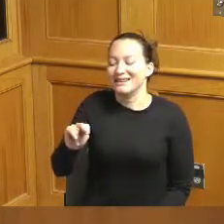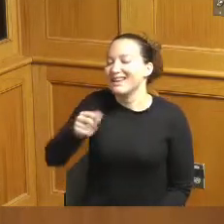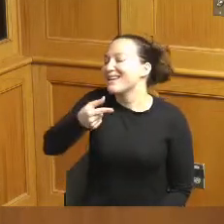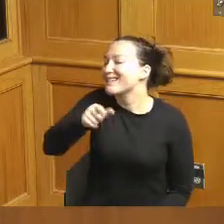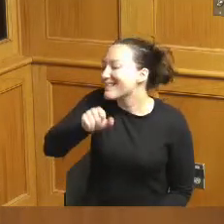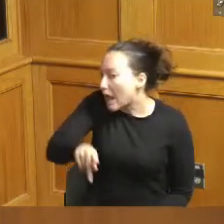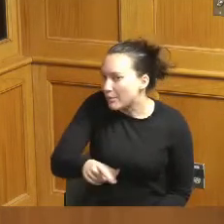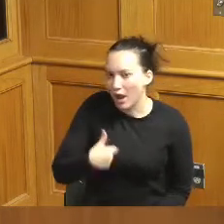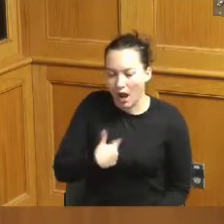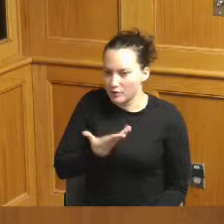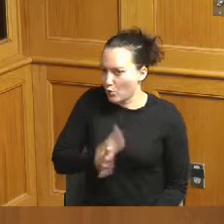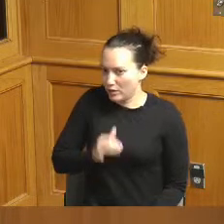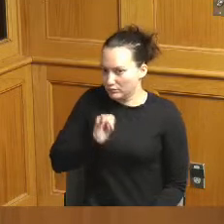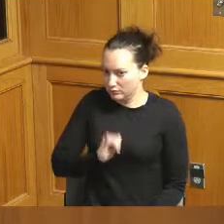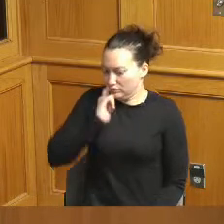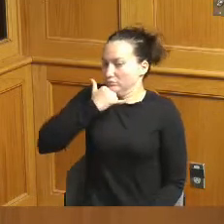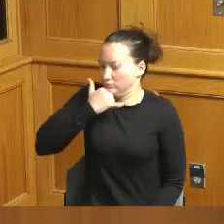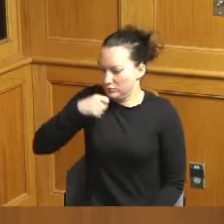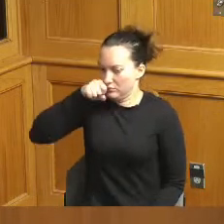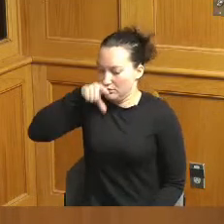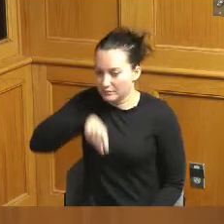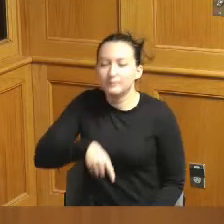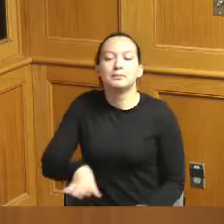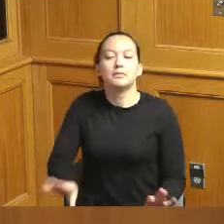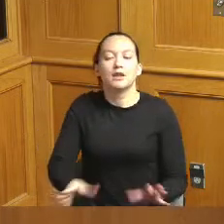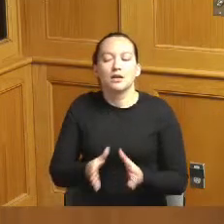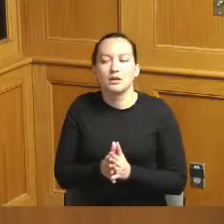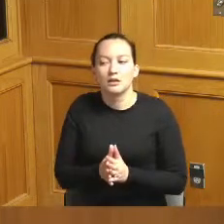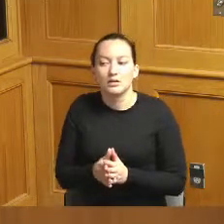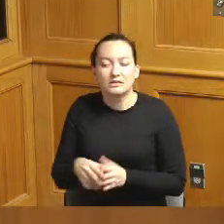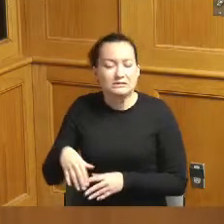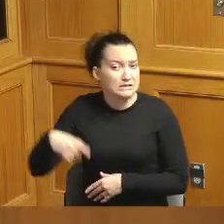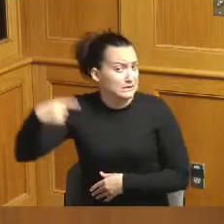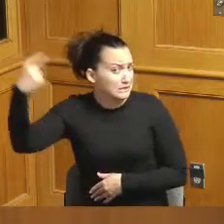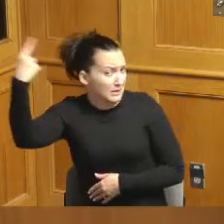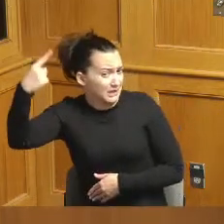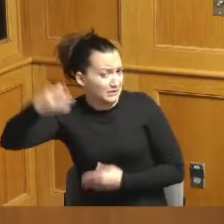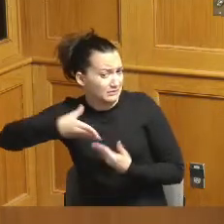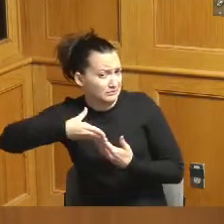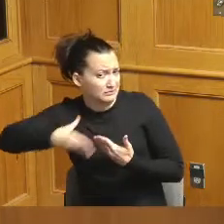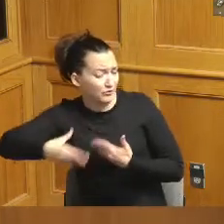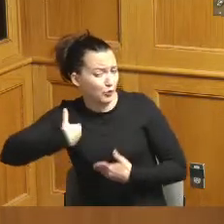don't want to misspeak here but they have they have done something after after we started that